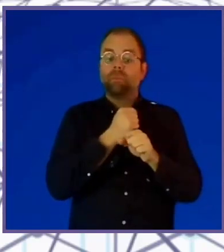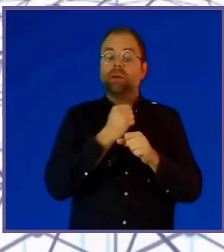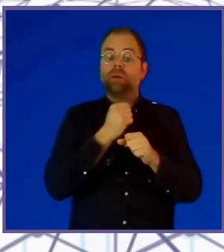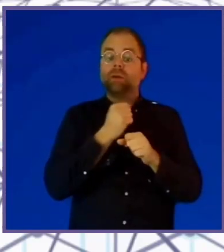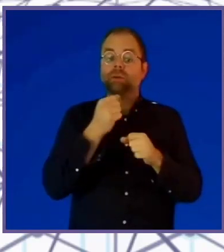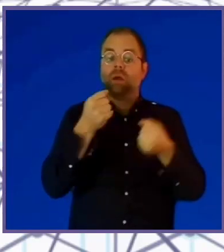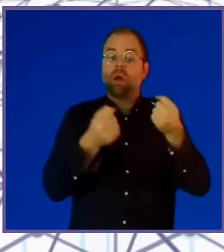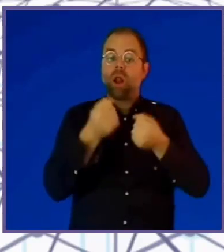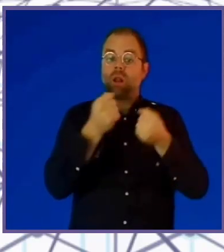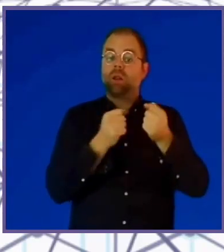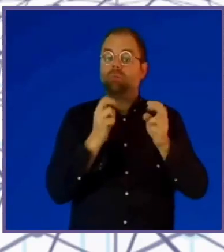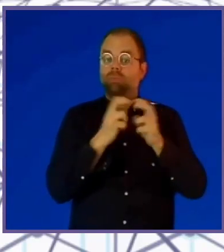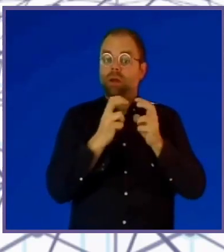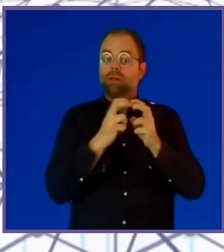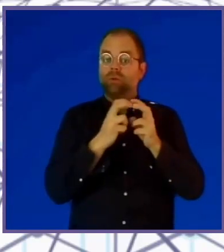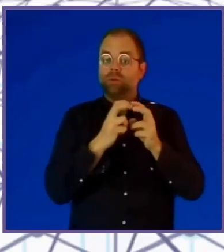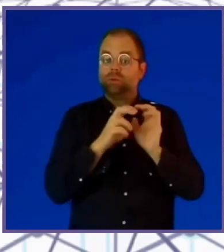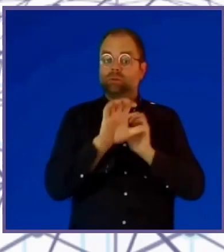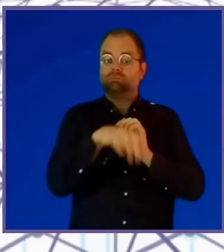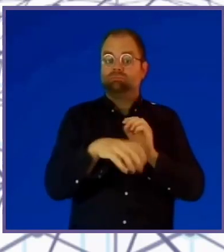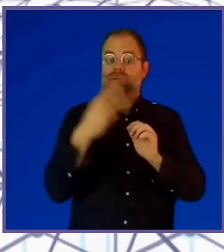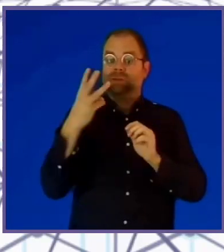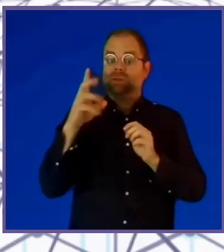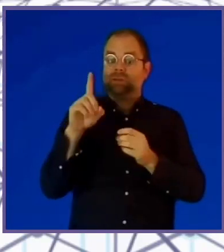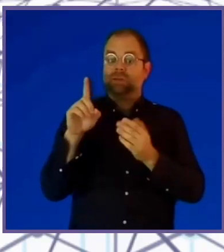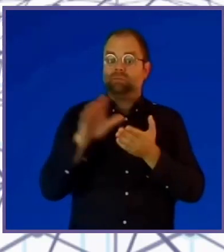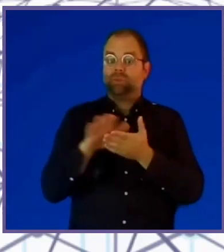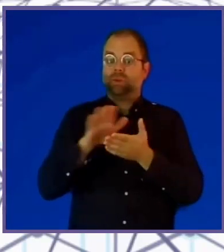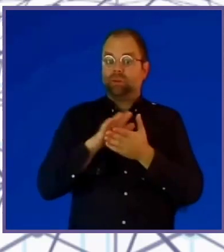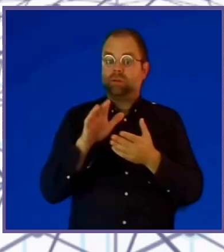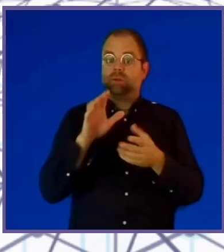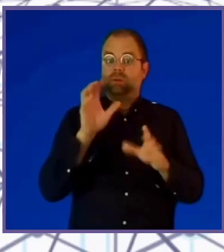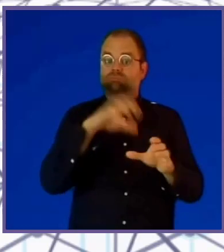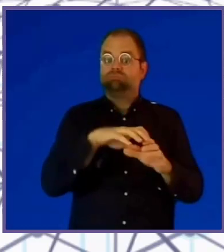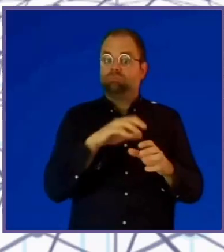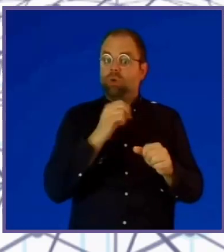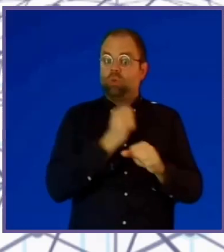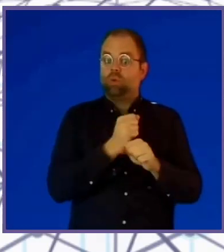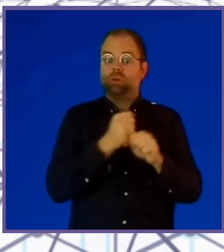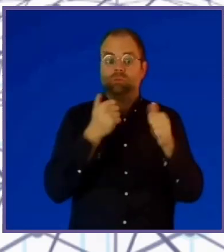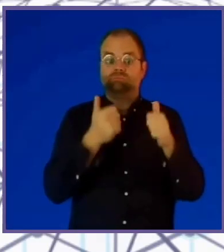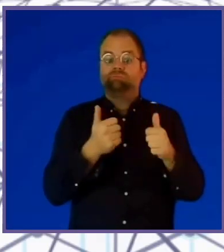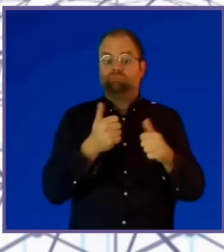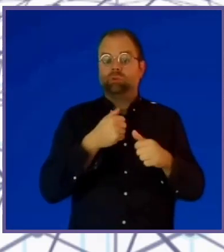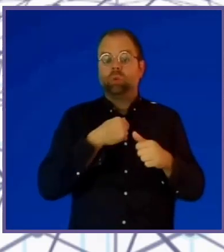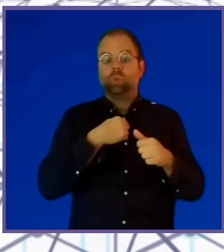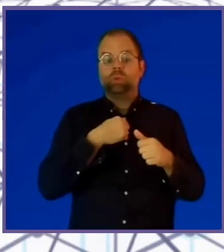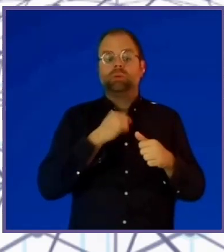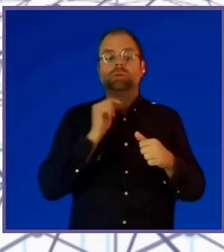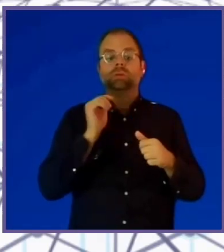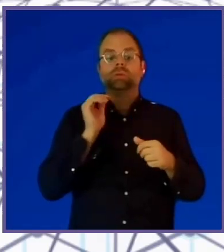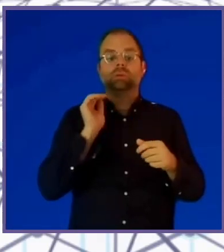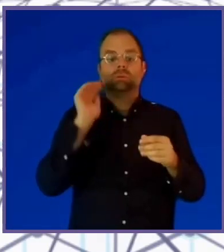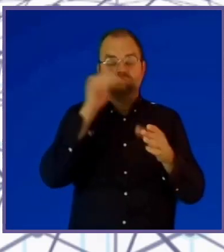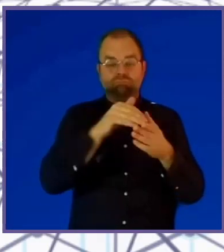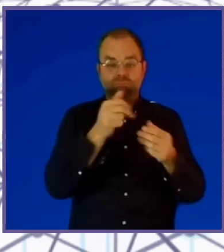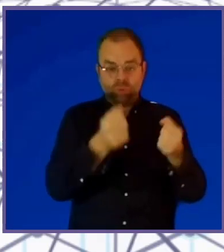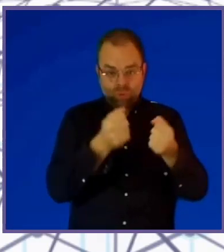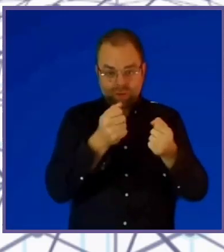in Nepal. That stove has massively improved lives for over 50,000 ruler families who rely on burning